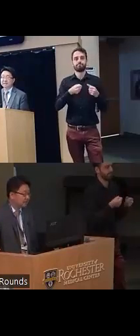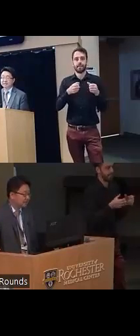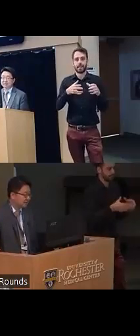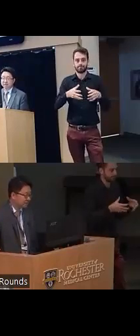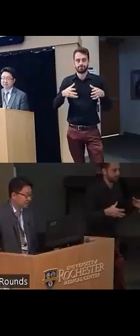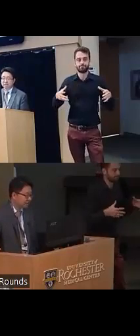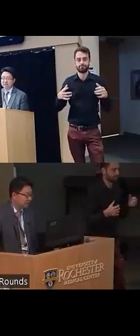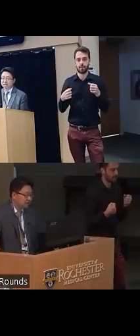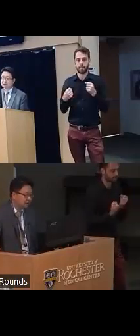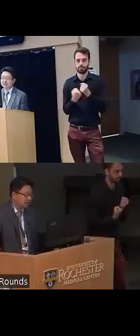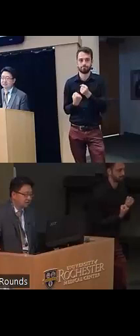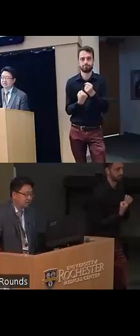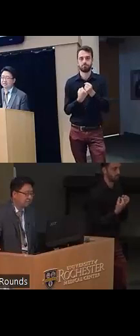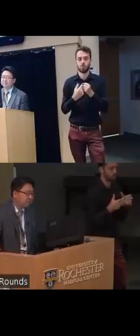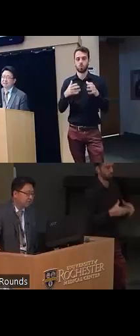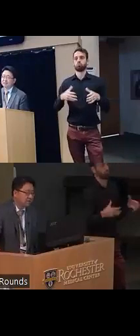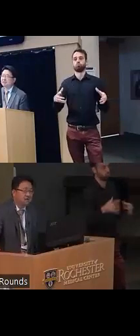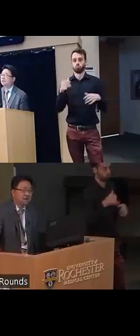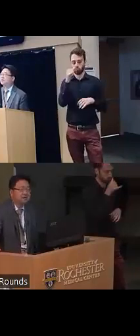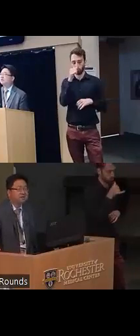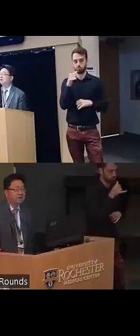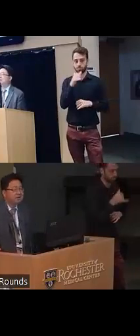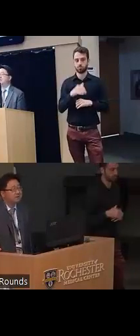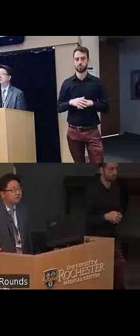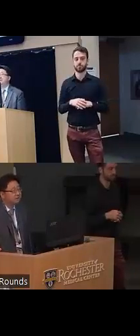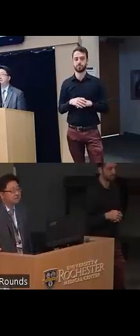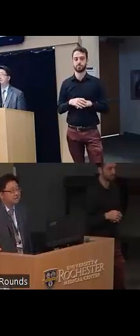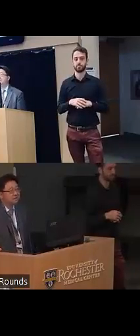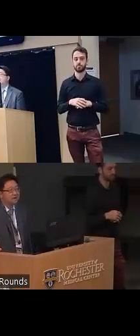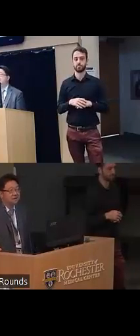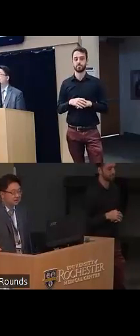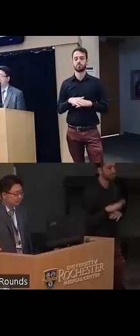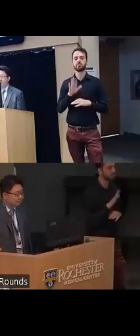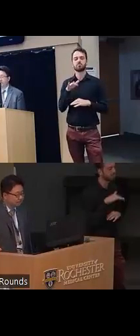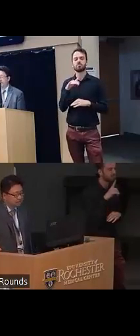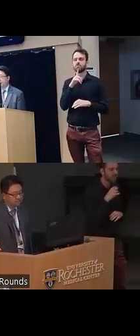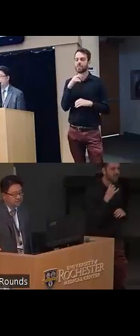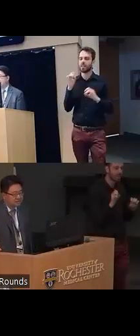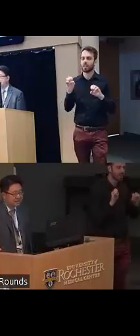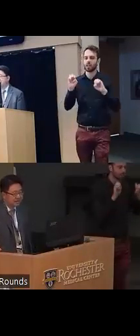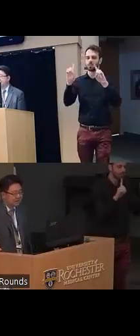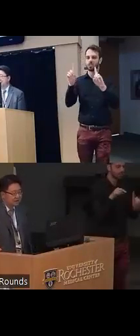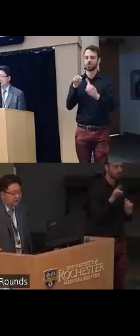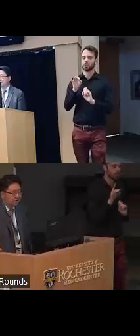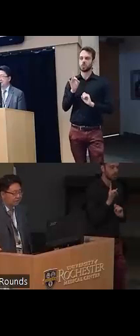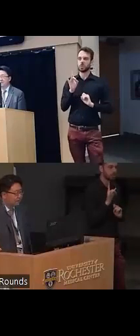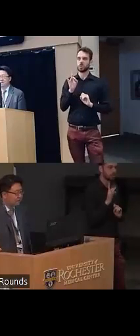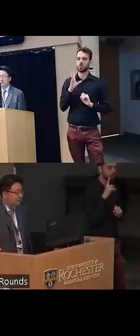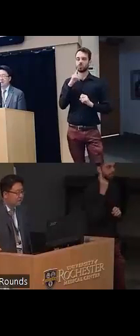of things that we are working on but education is an area that we do need to re-examine our overall